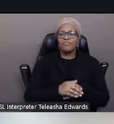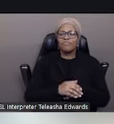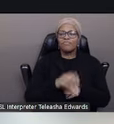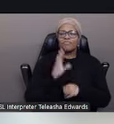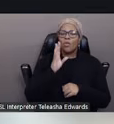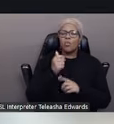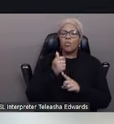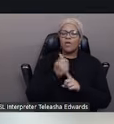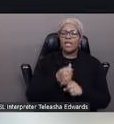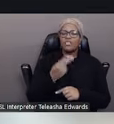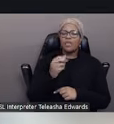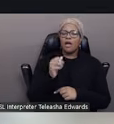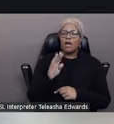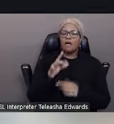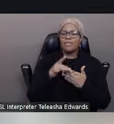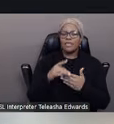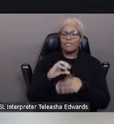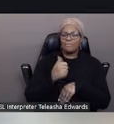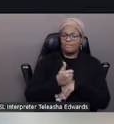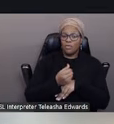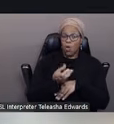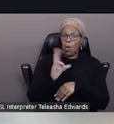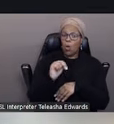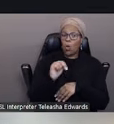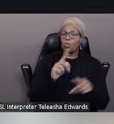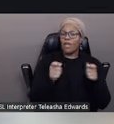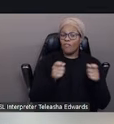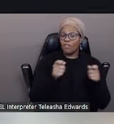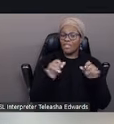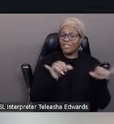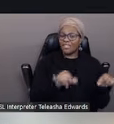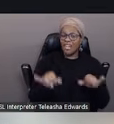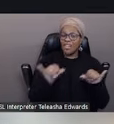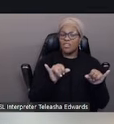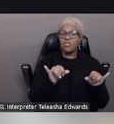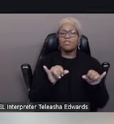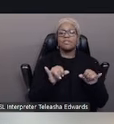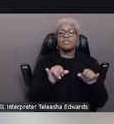plans and standards as opposed to a more centralized approach?